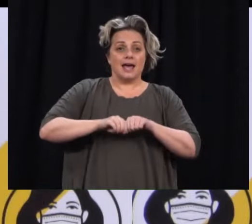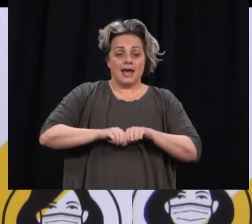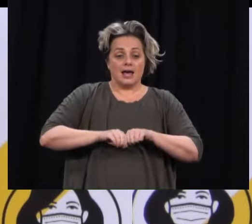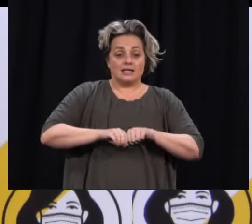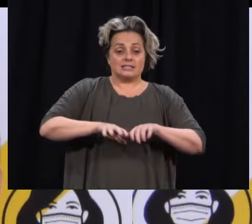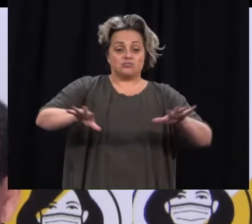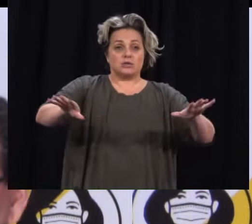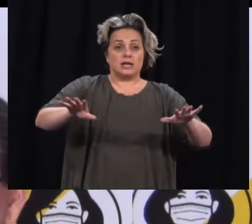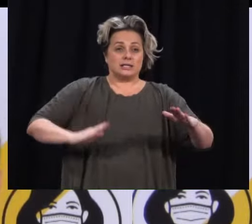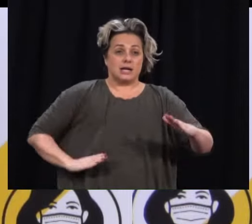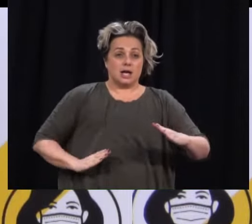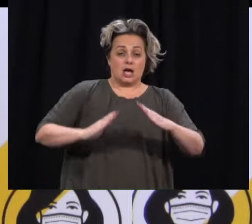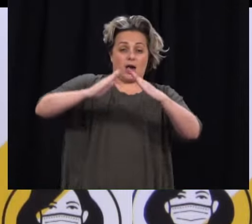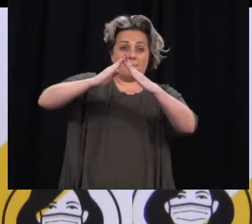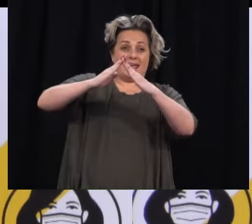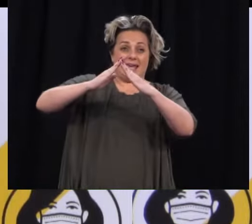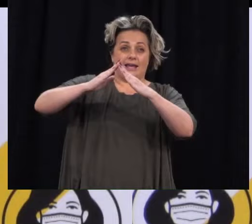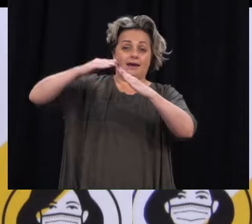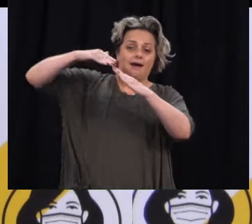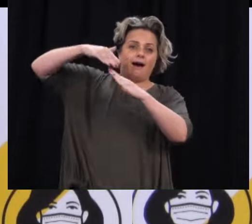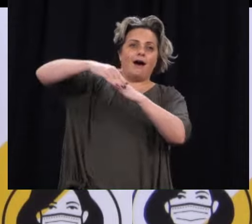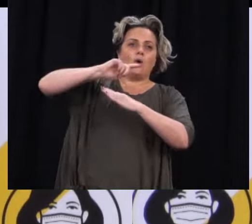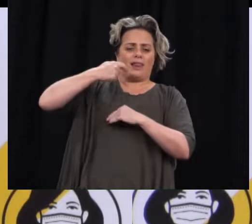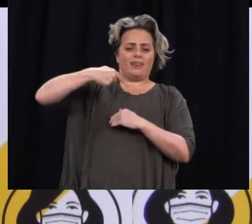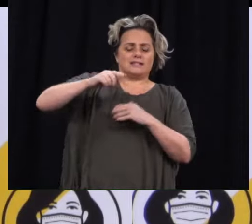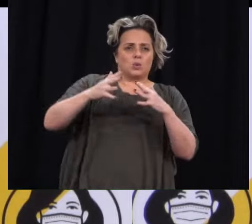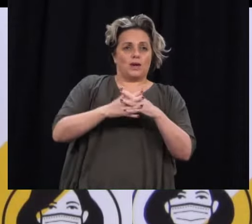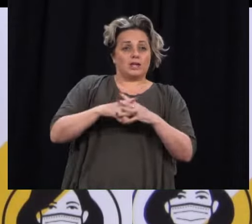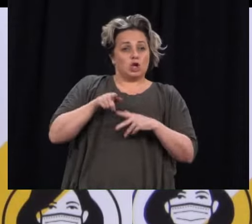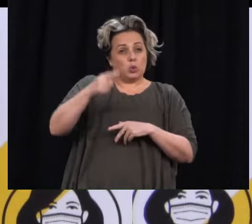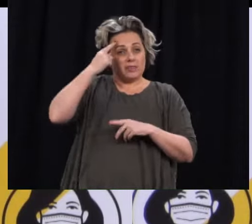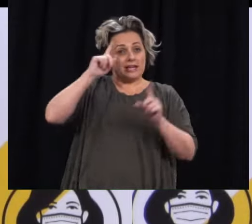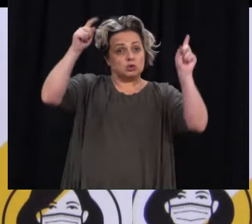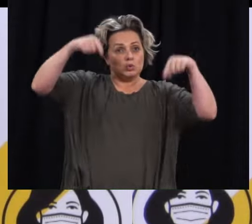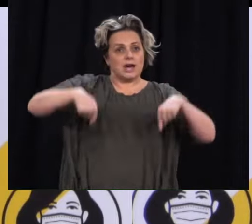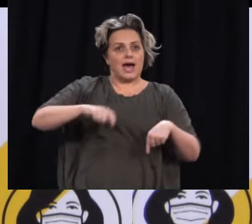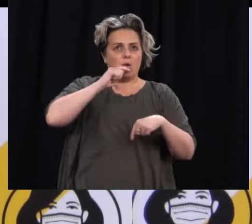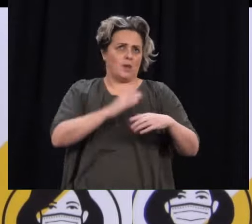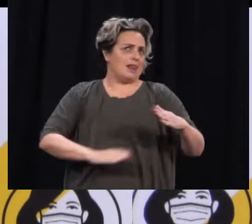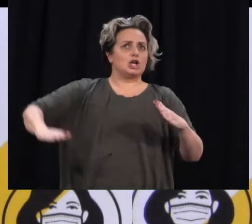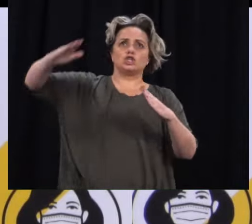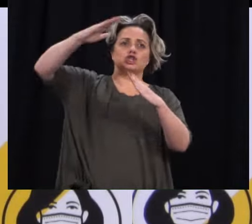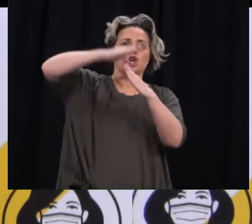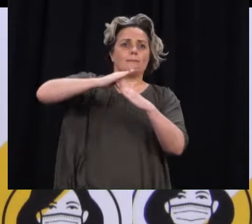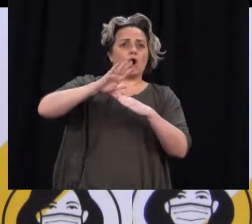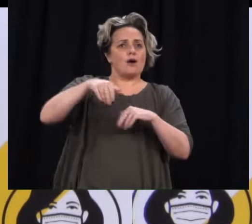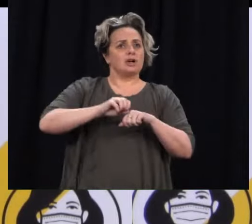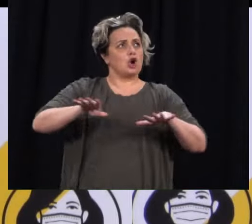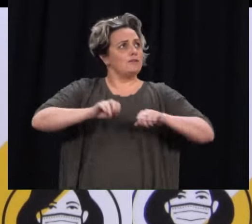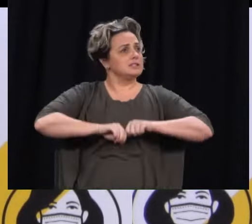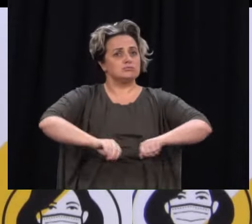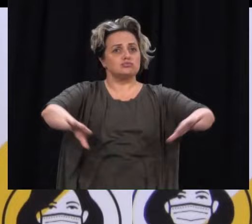Dr Bloomfield, last week on Friday the Prime Minister said the peak of this current outbreak is going to be this week. Today we have seen the